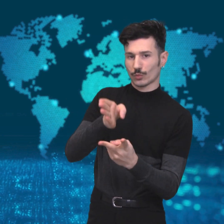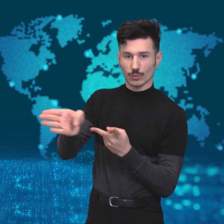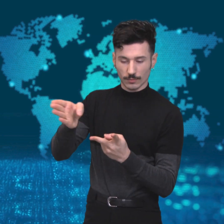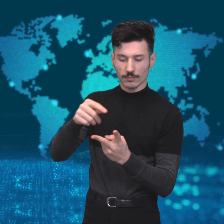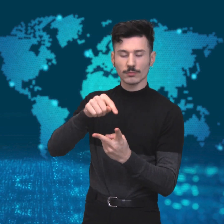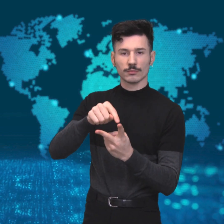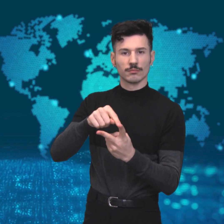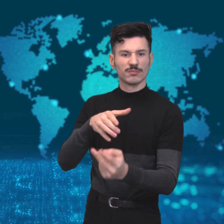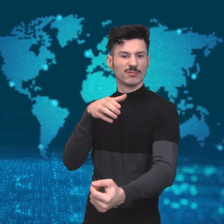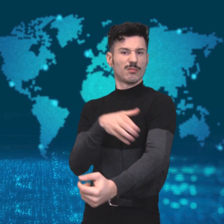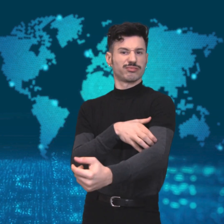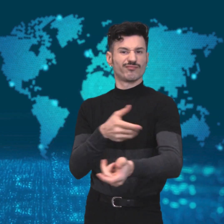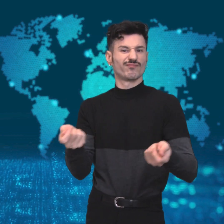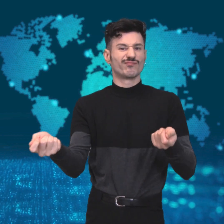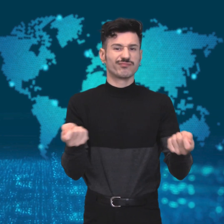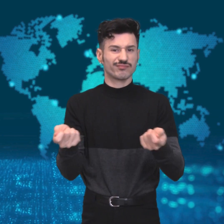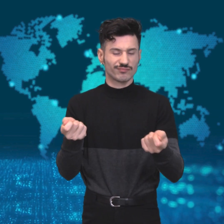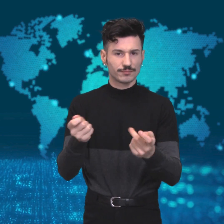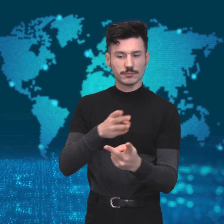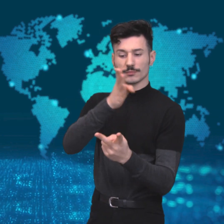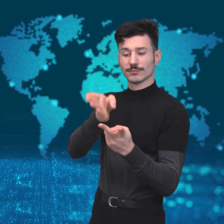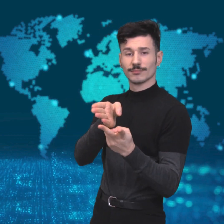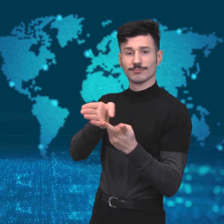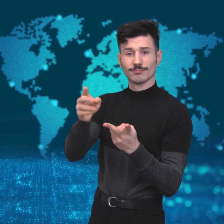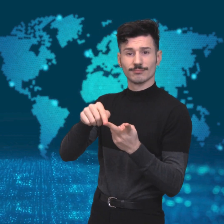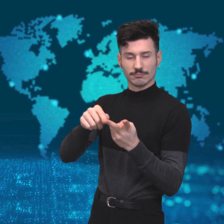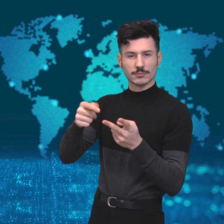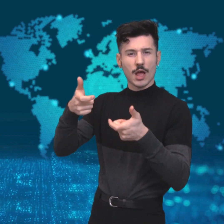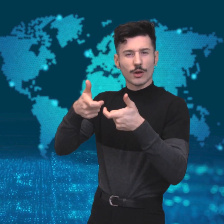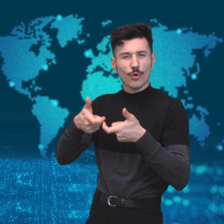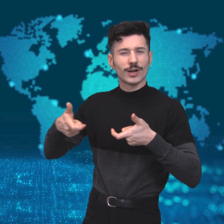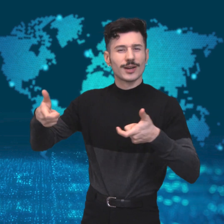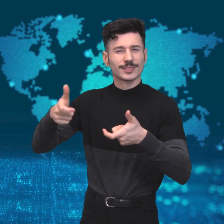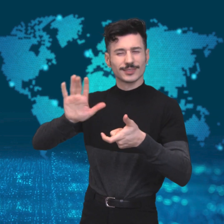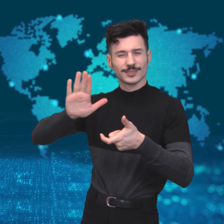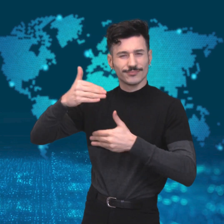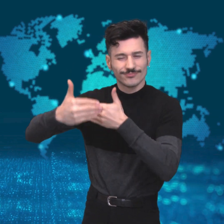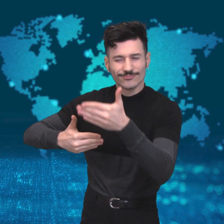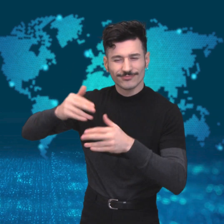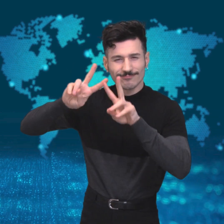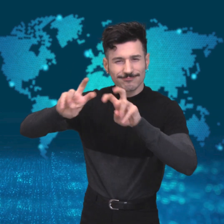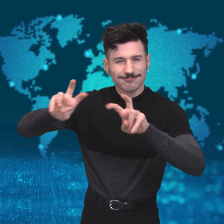impeachment, abuse of power and obstruction of